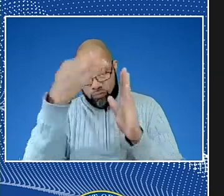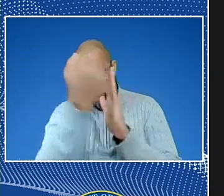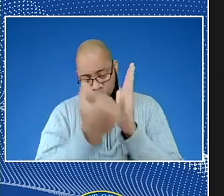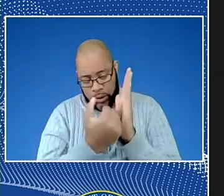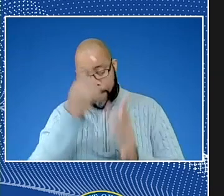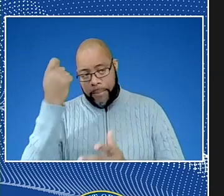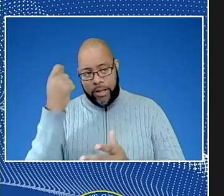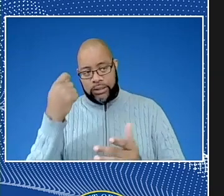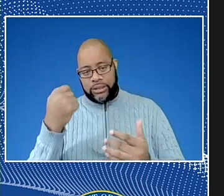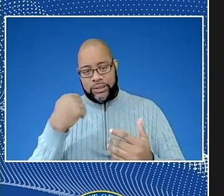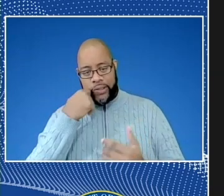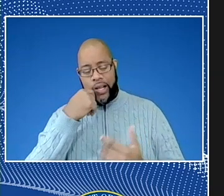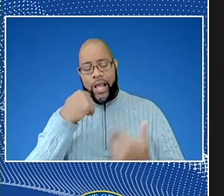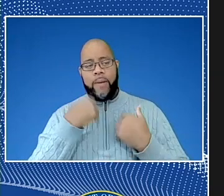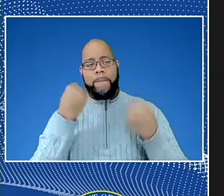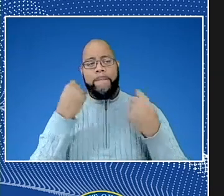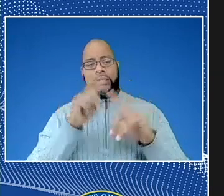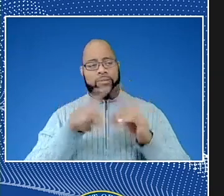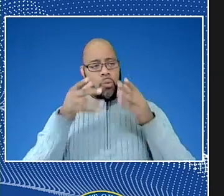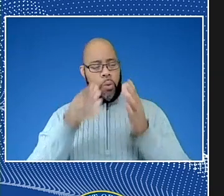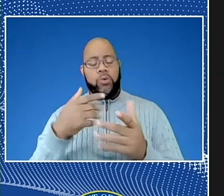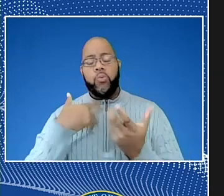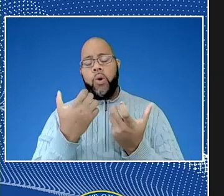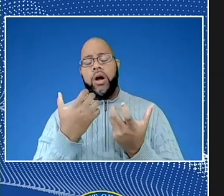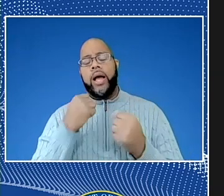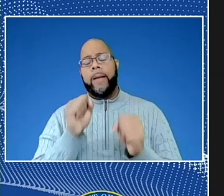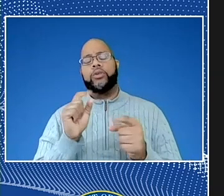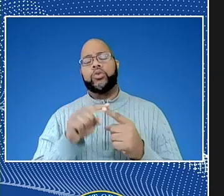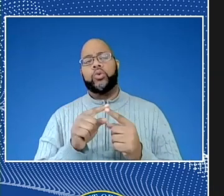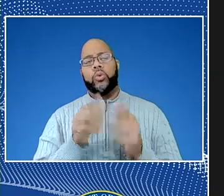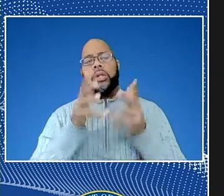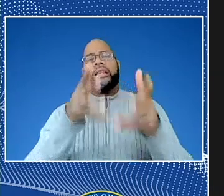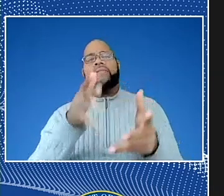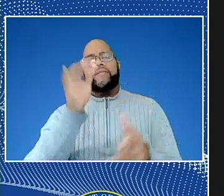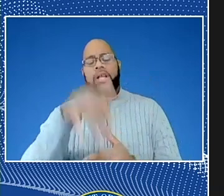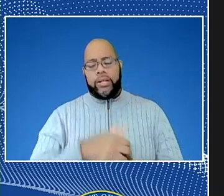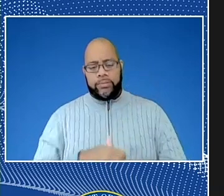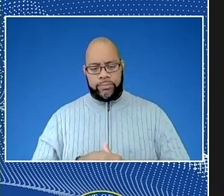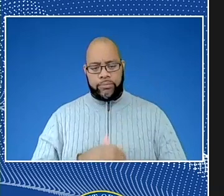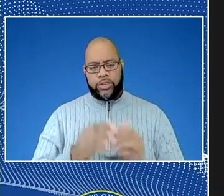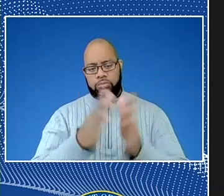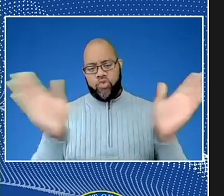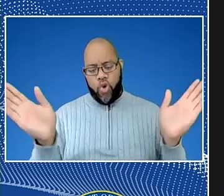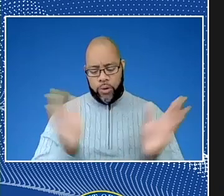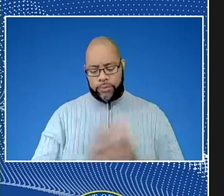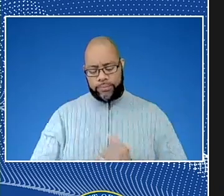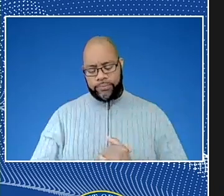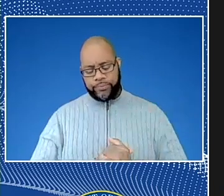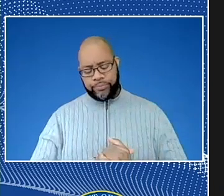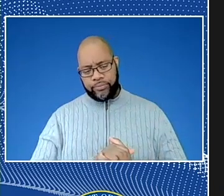are a number of ways we want to be able to leave that broader for all of the ways